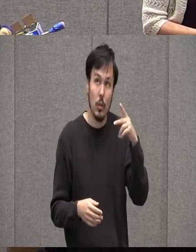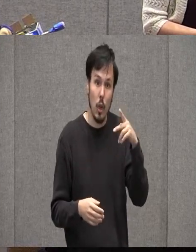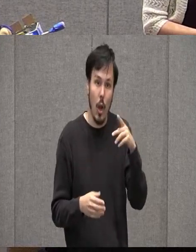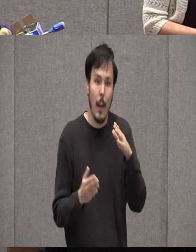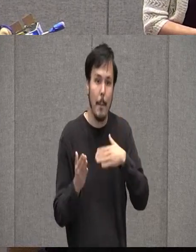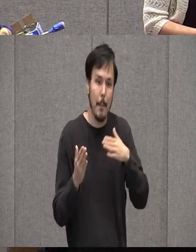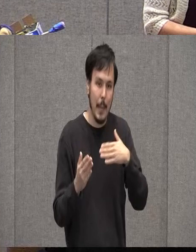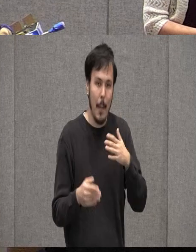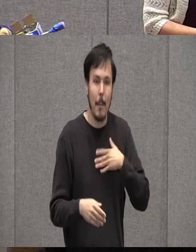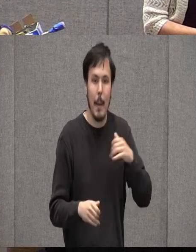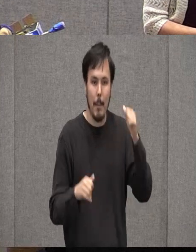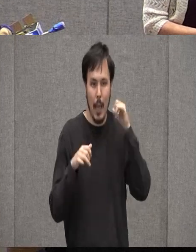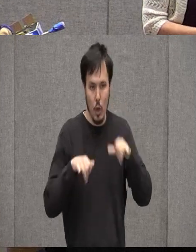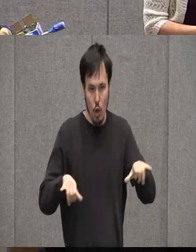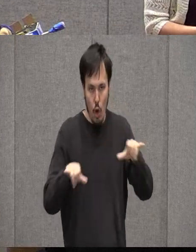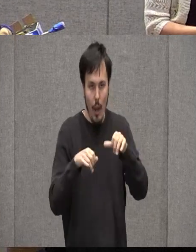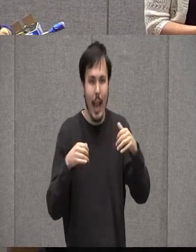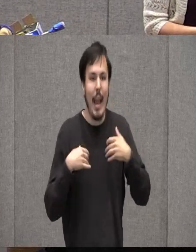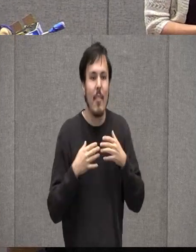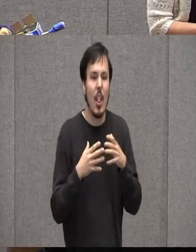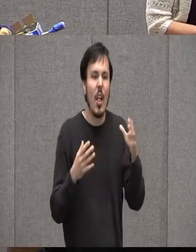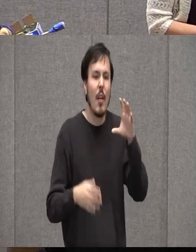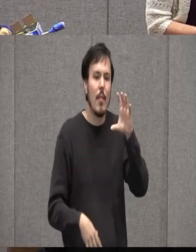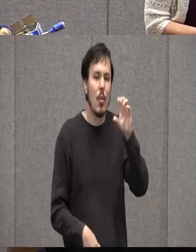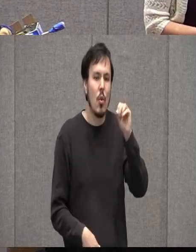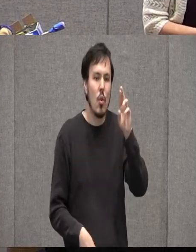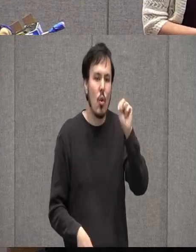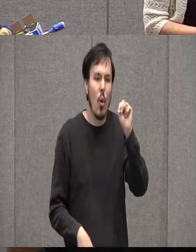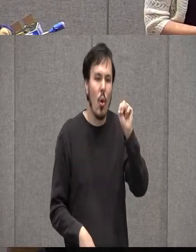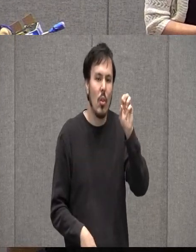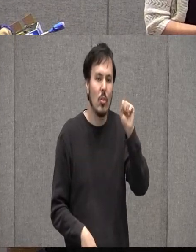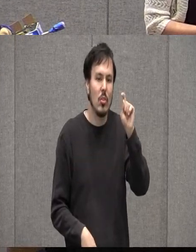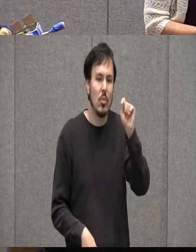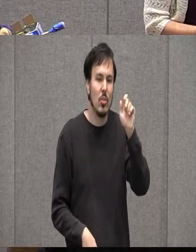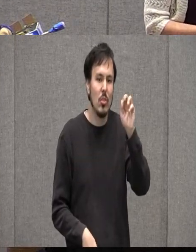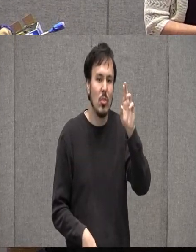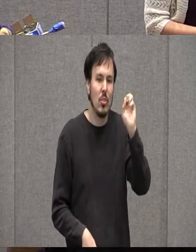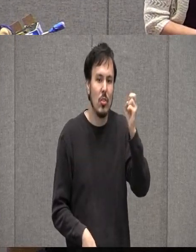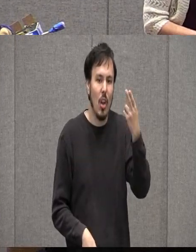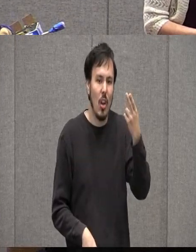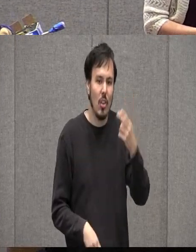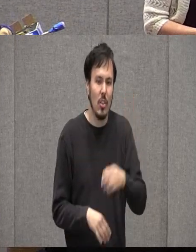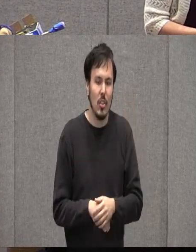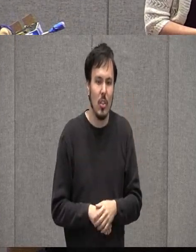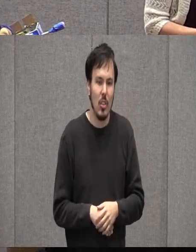is cornstarch. Cornstarch seems kinda like a magic ingredient today. Yeah, and it doesn't really taste good